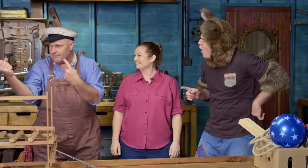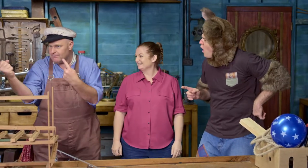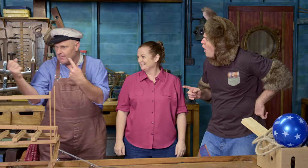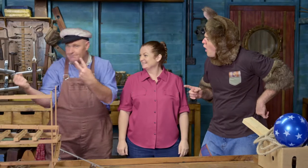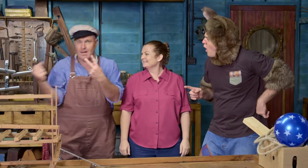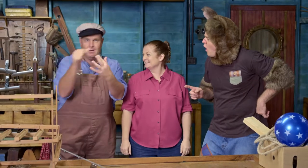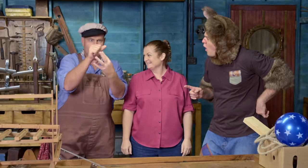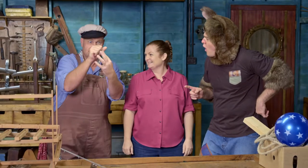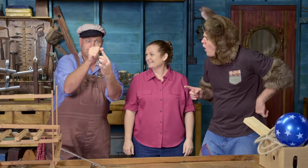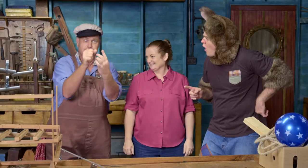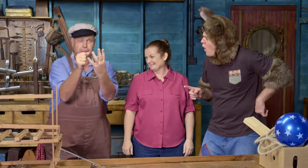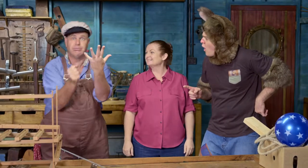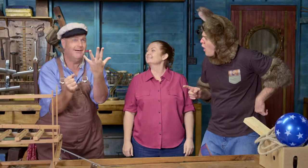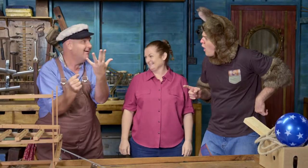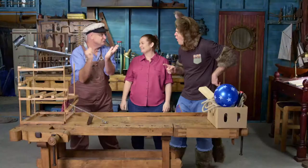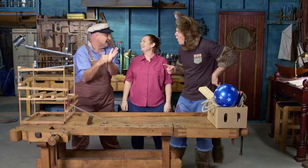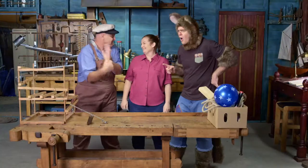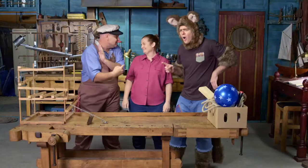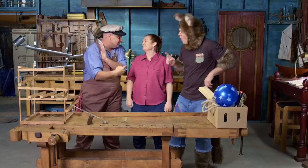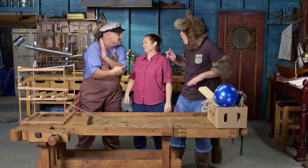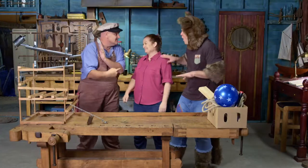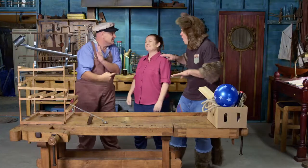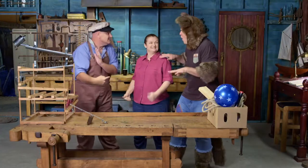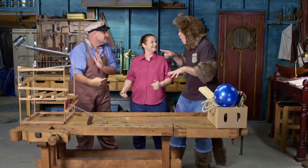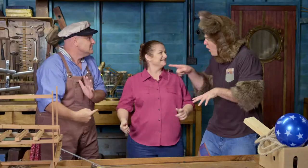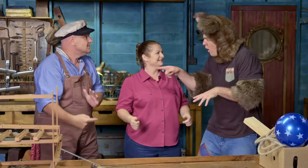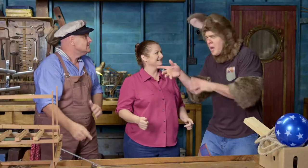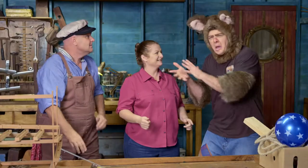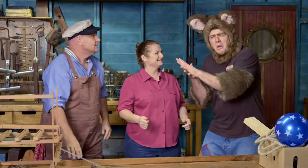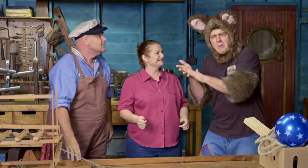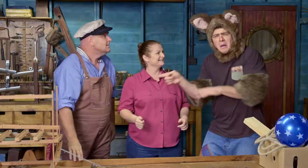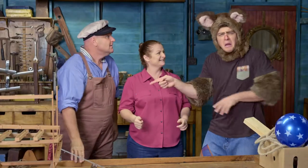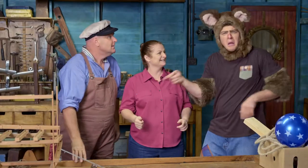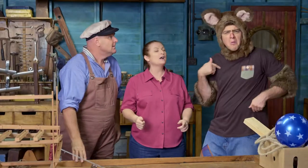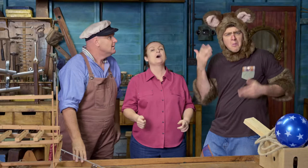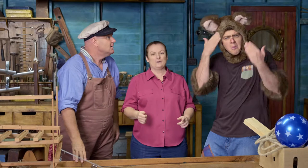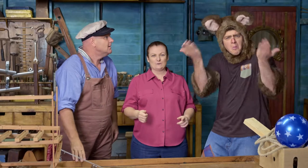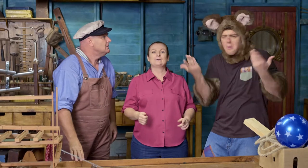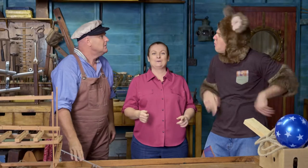Because one action makes the next action happen, and on and on. Sally, what does that mean?